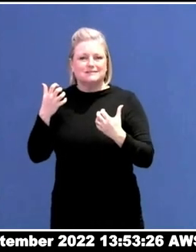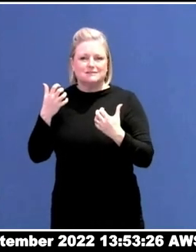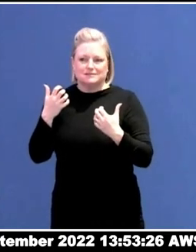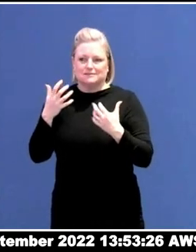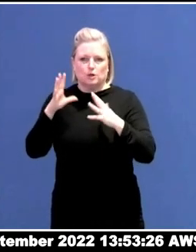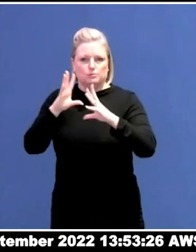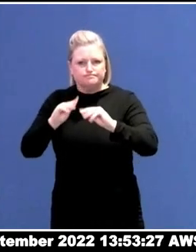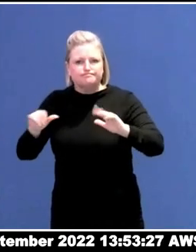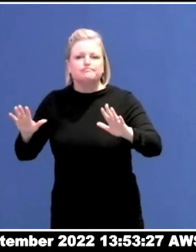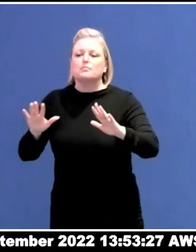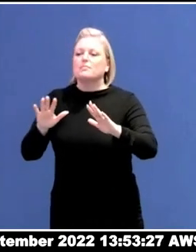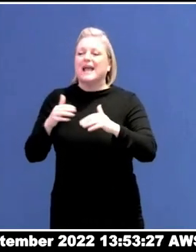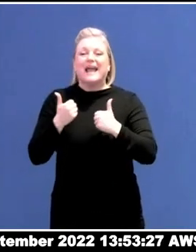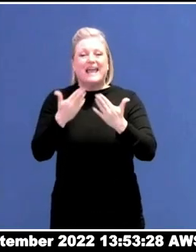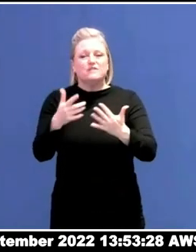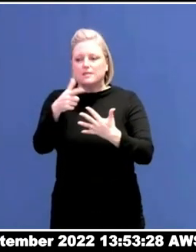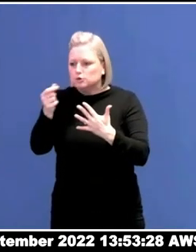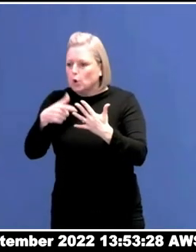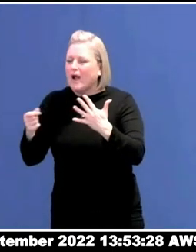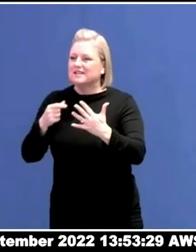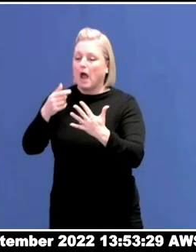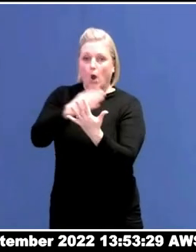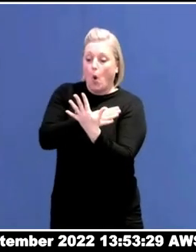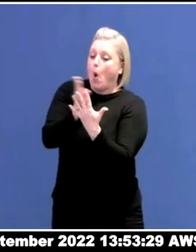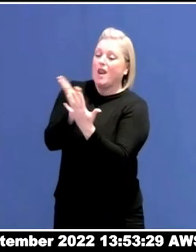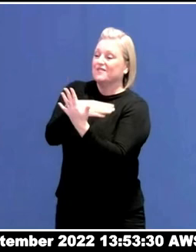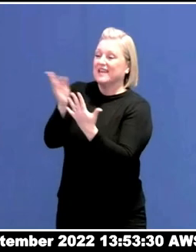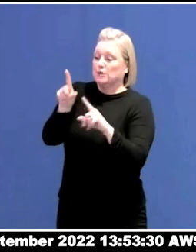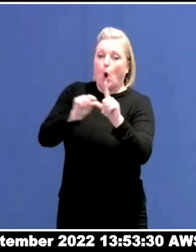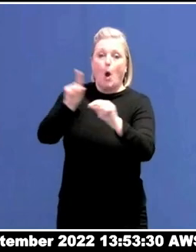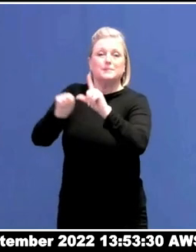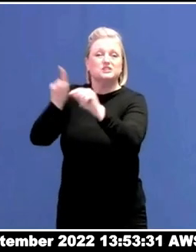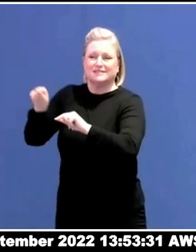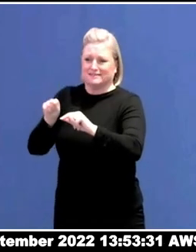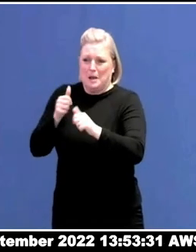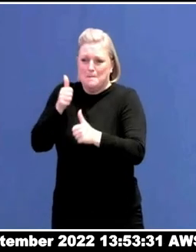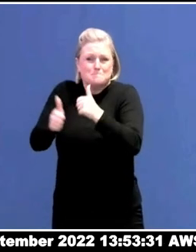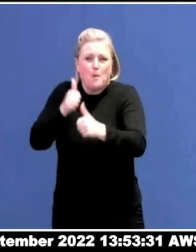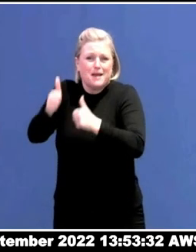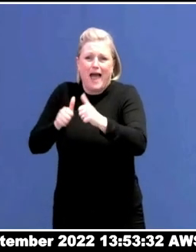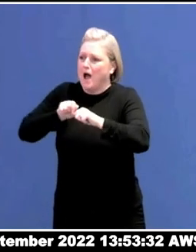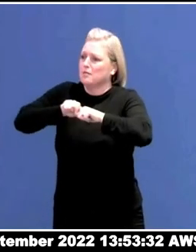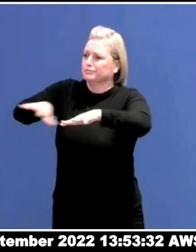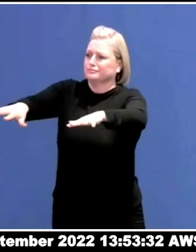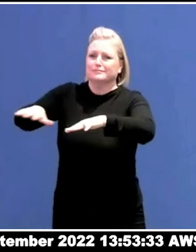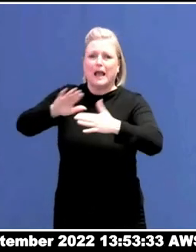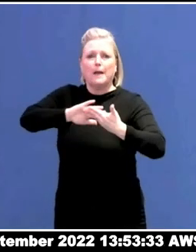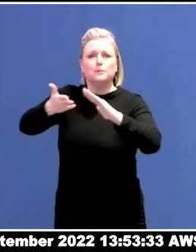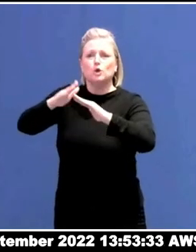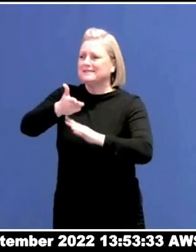Giving the person time to think. These are all de-escalation techniques that are routinely used and are very effective but